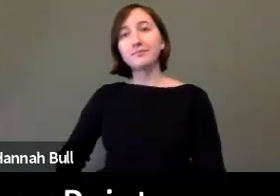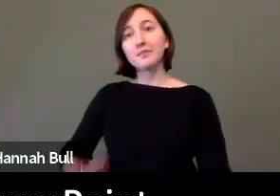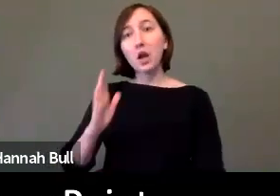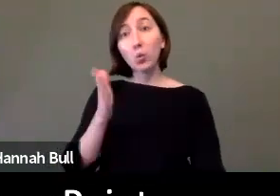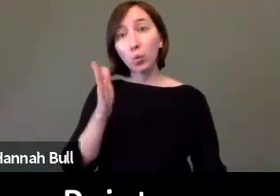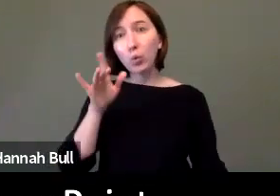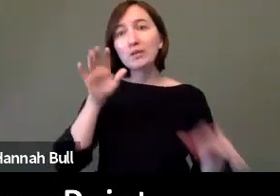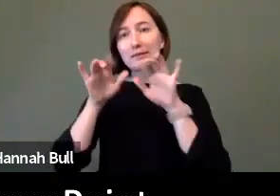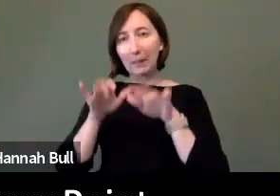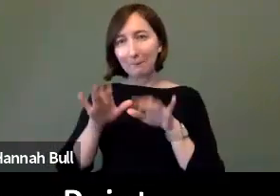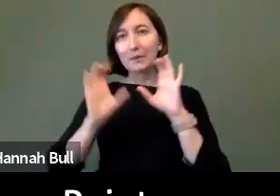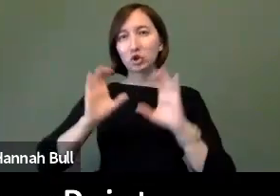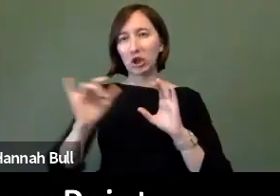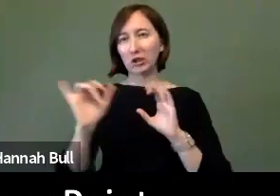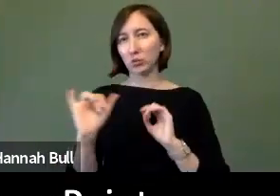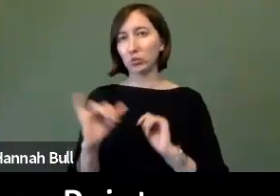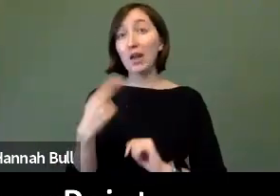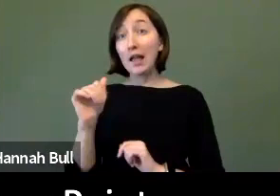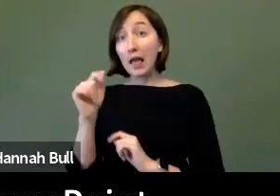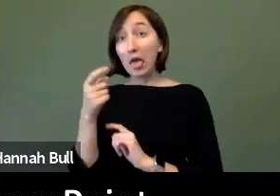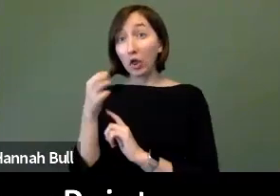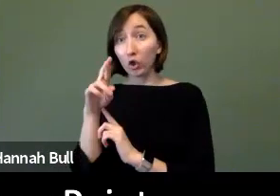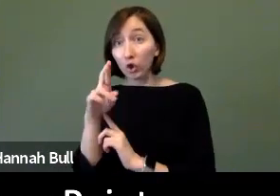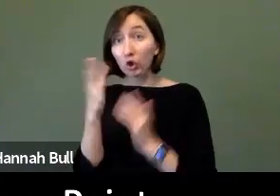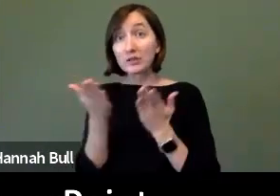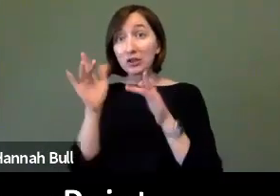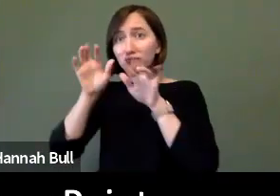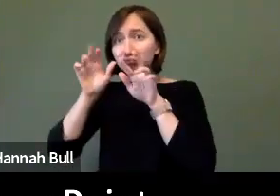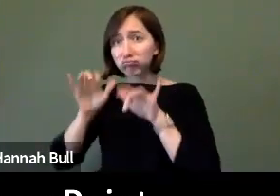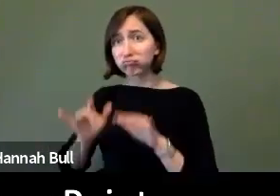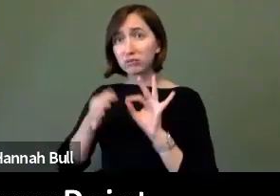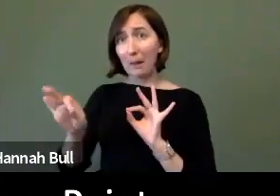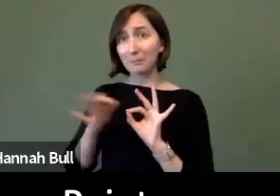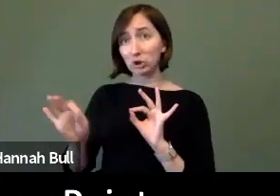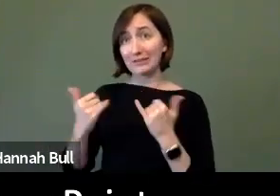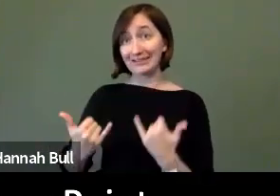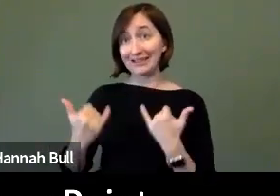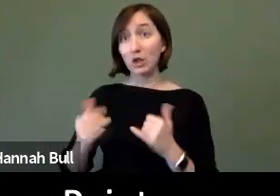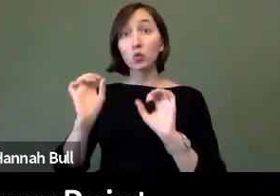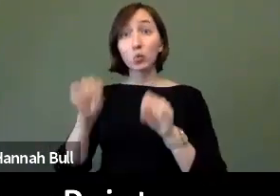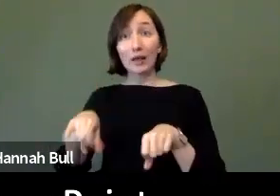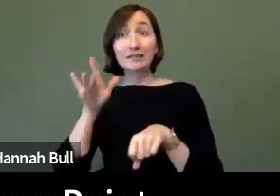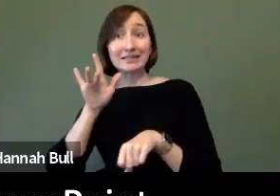We have Heather providing captioning today. You can select your captions within Zoom